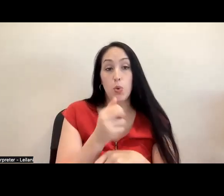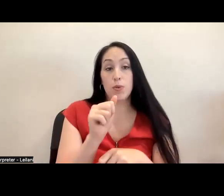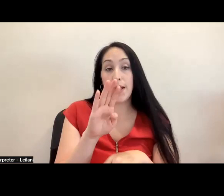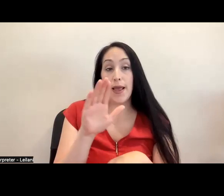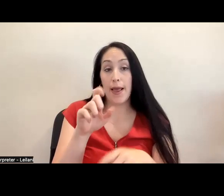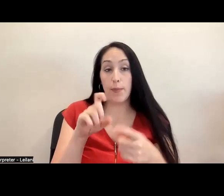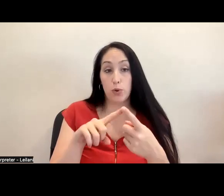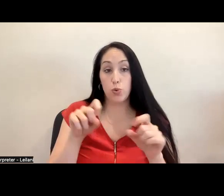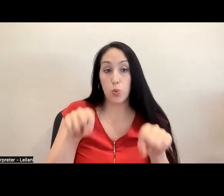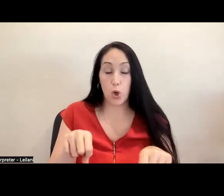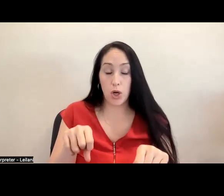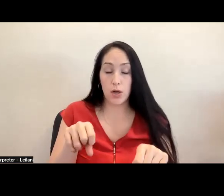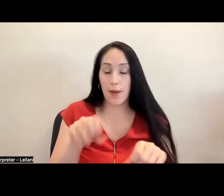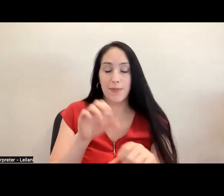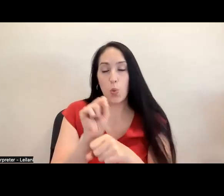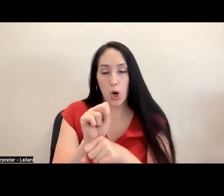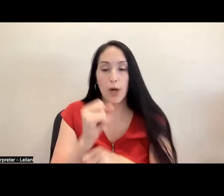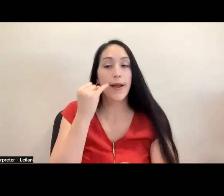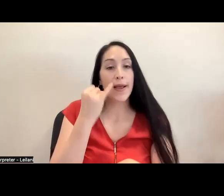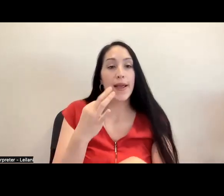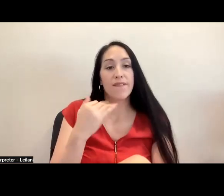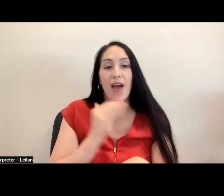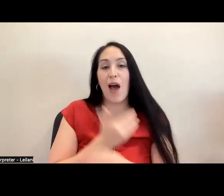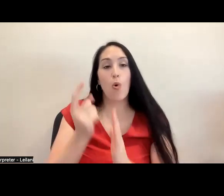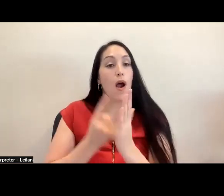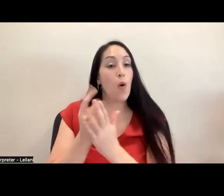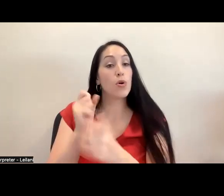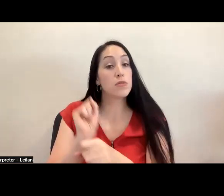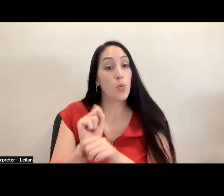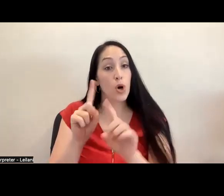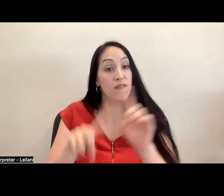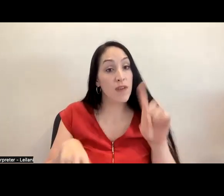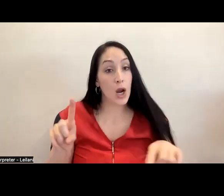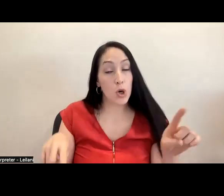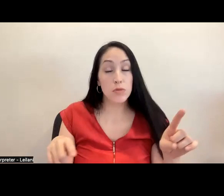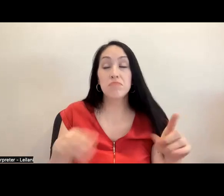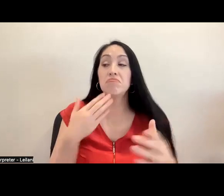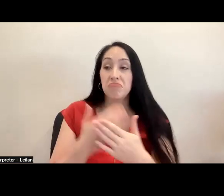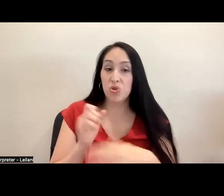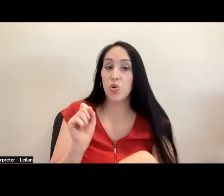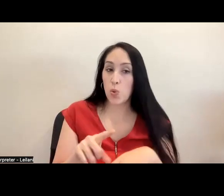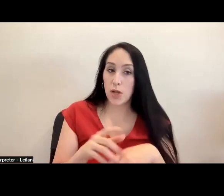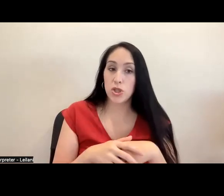11:56:38 So is that mentioned enable to work contribution just to reiterate is basically